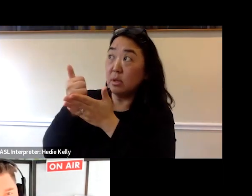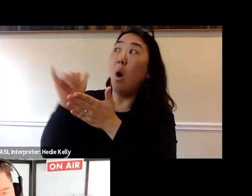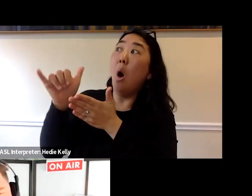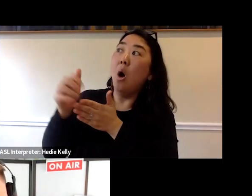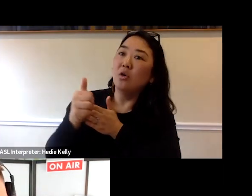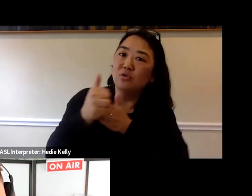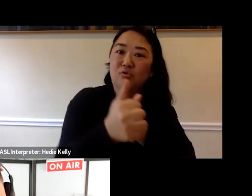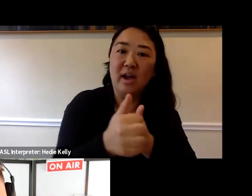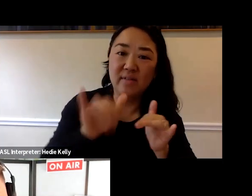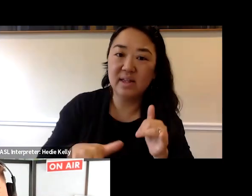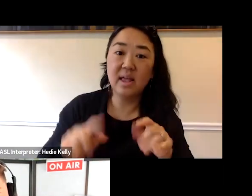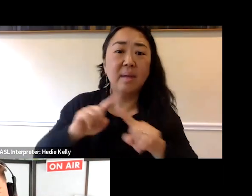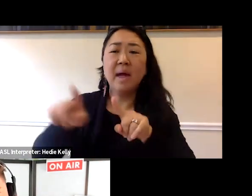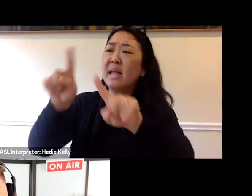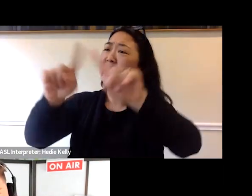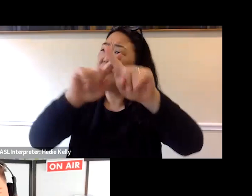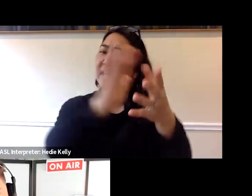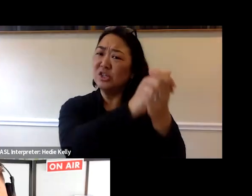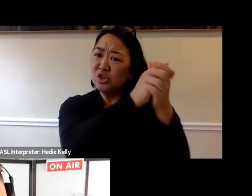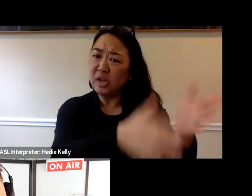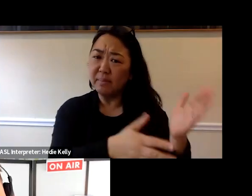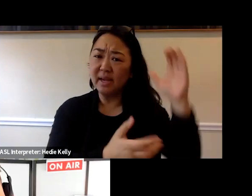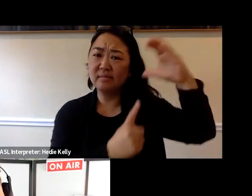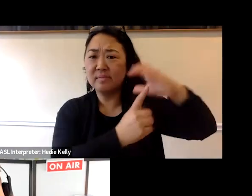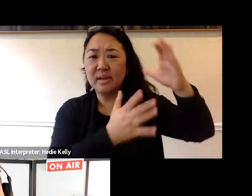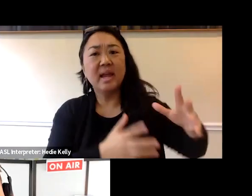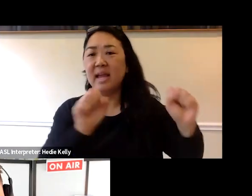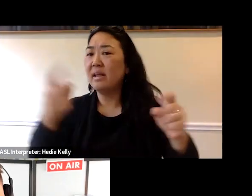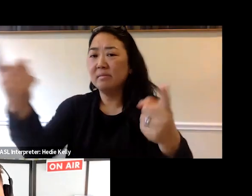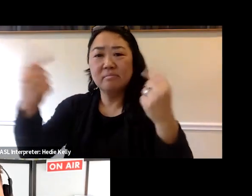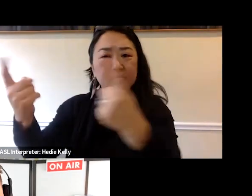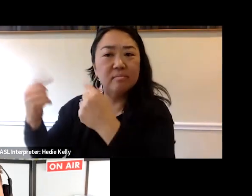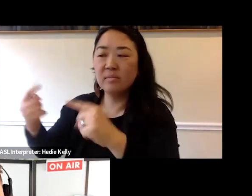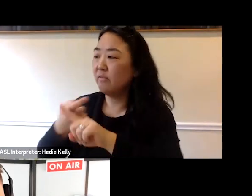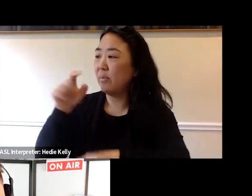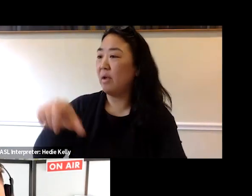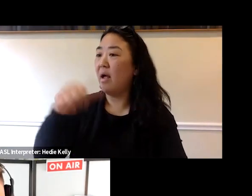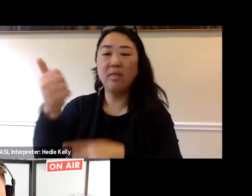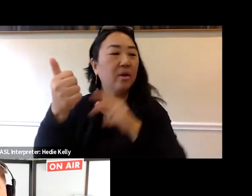But the champions can truly come from any part of the organization. Yeah, absolutely.